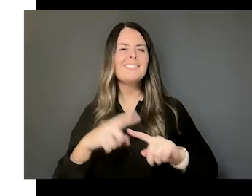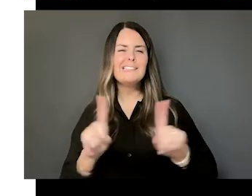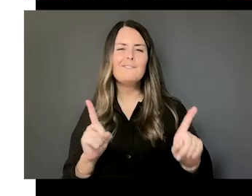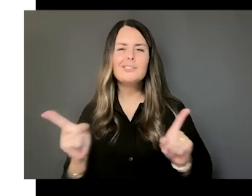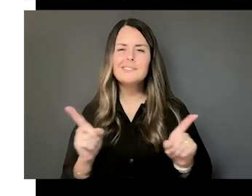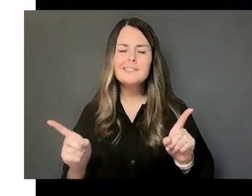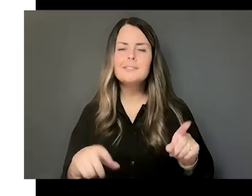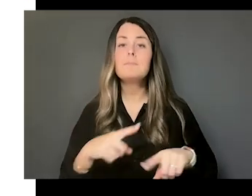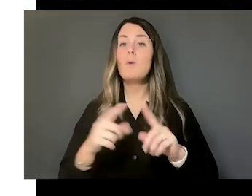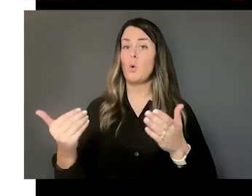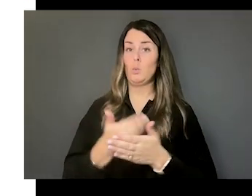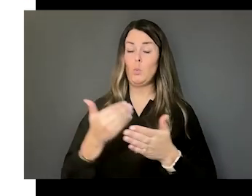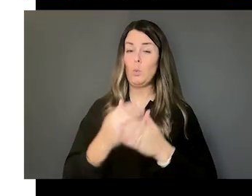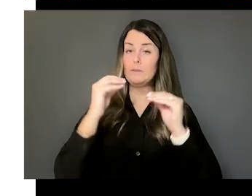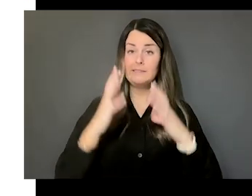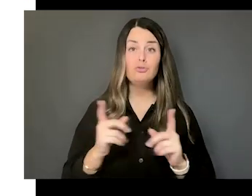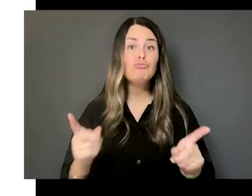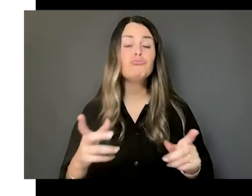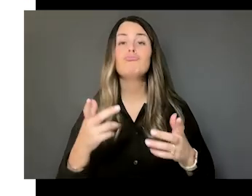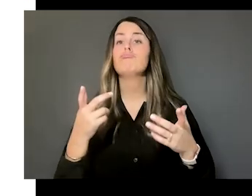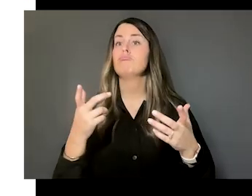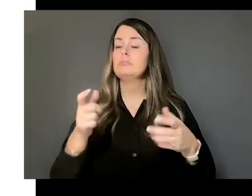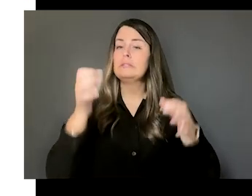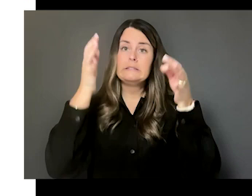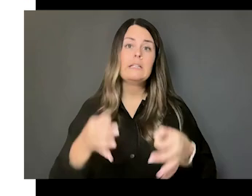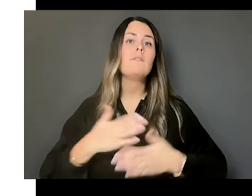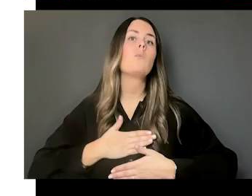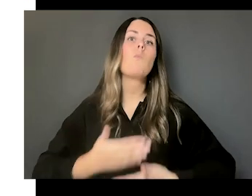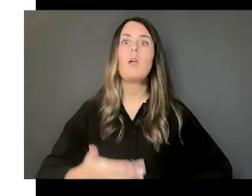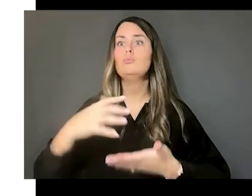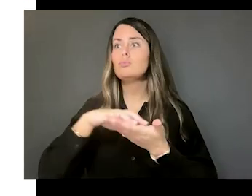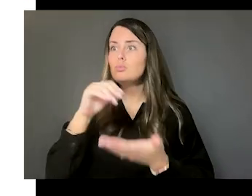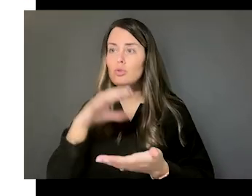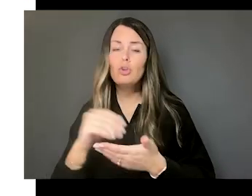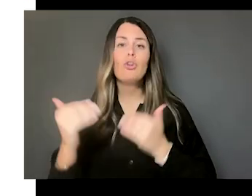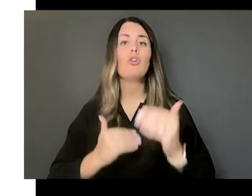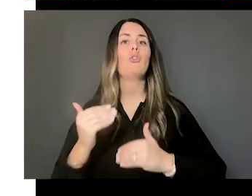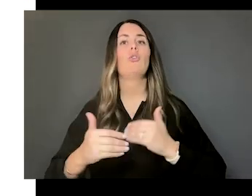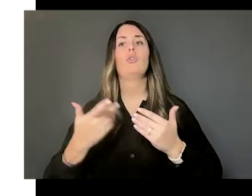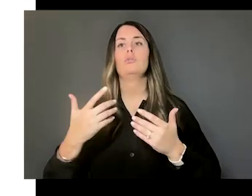But the new teachers are definitely willing to learn and willing to coach.